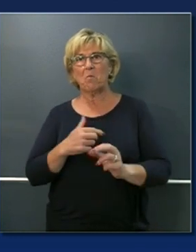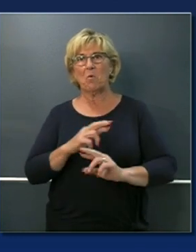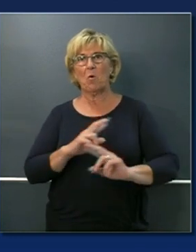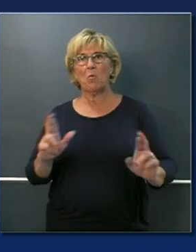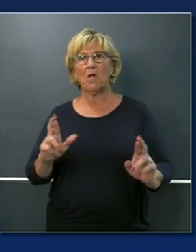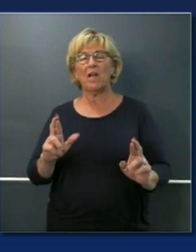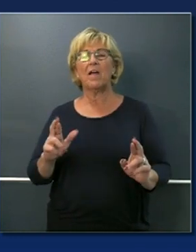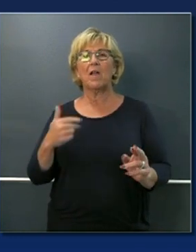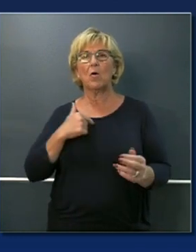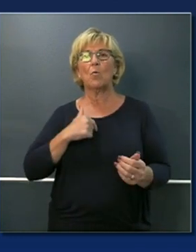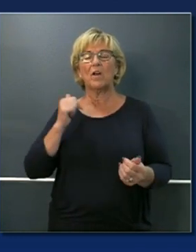HOSPITAL TRENDS CAREFULLY.